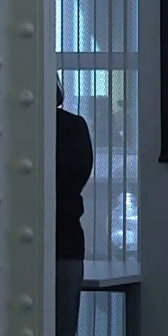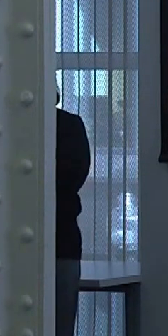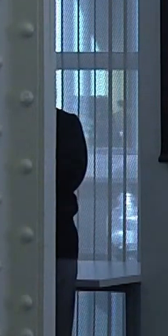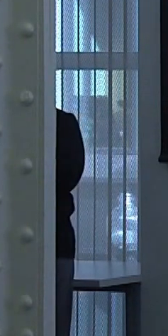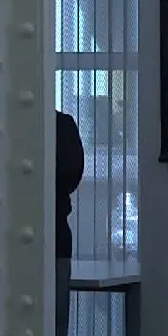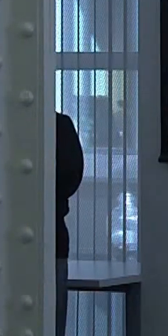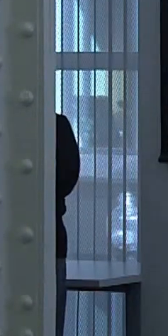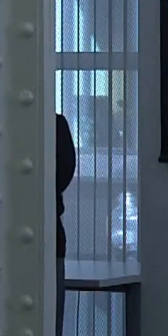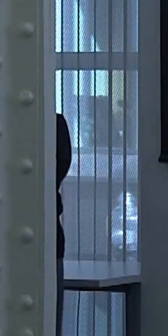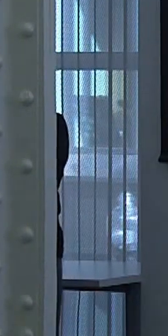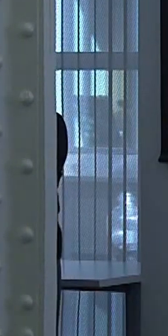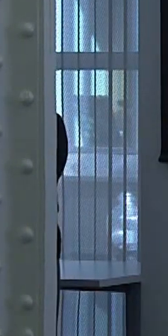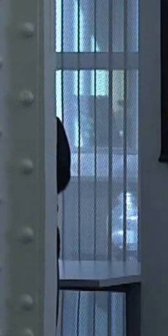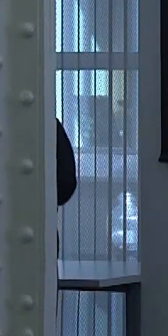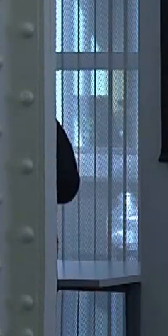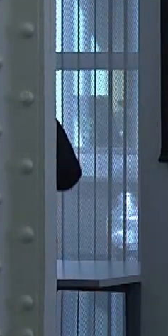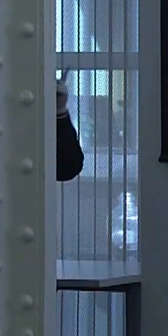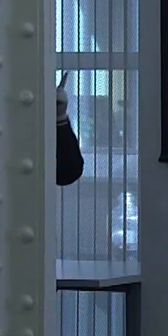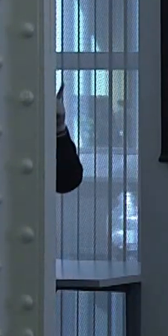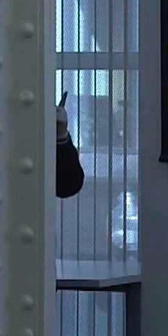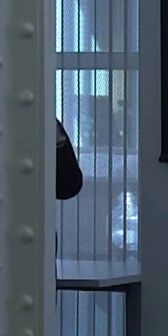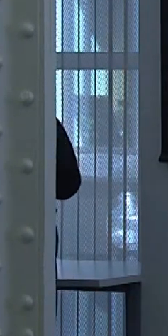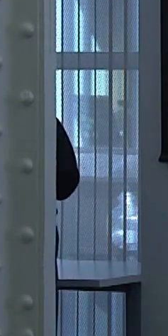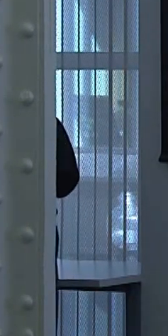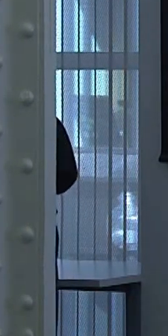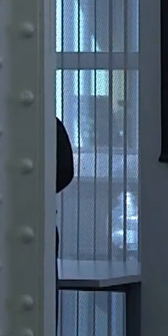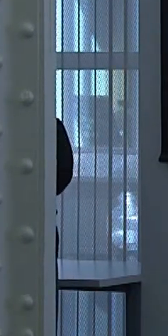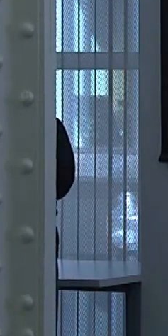and there's a lush greenery in the foreground.